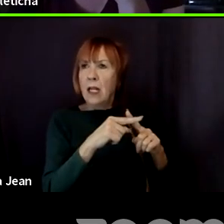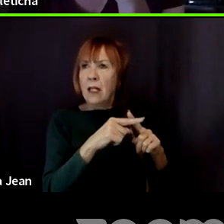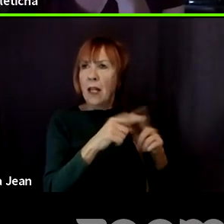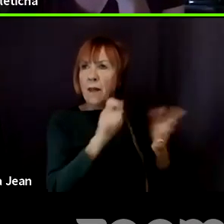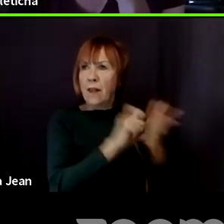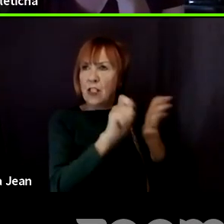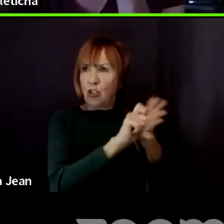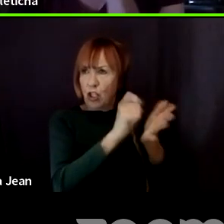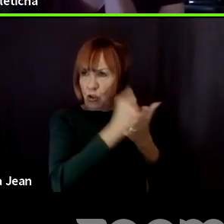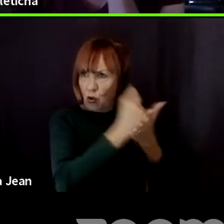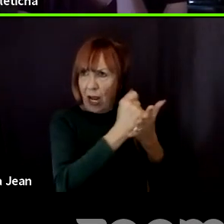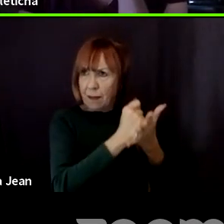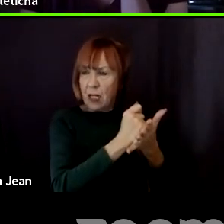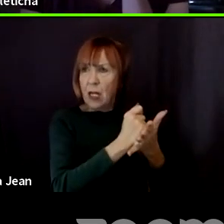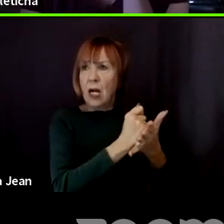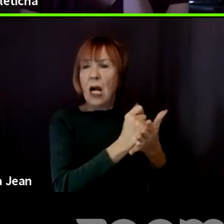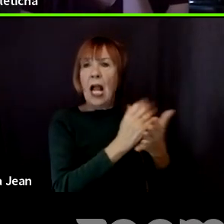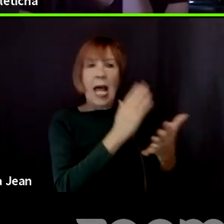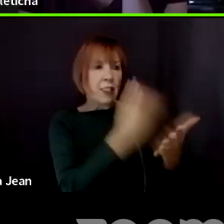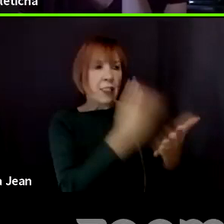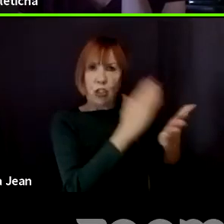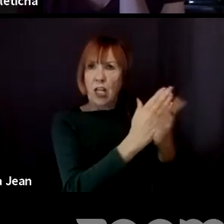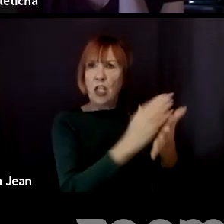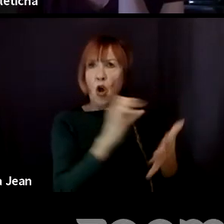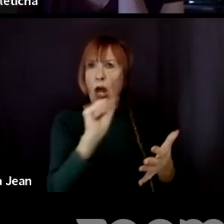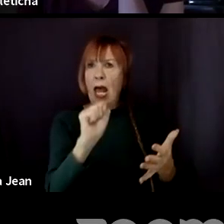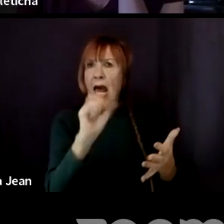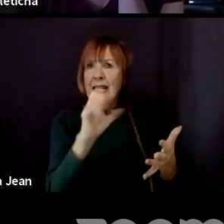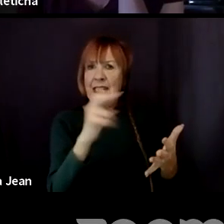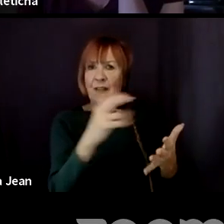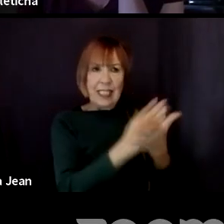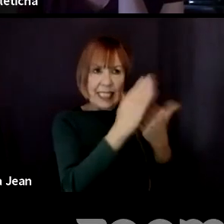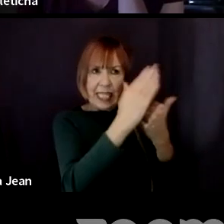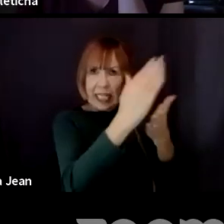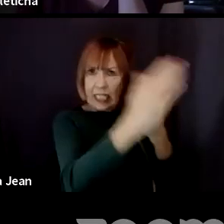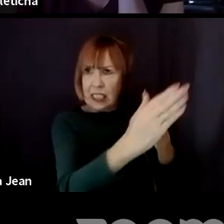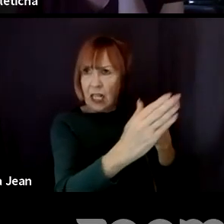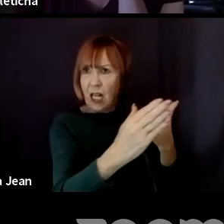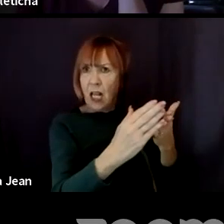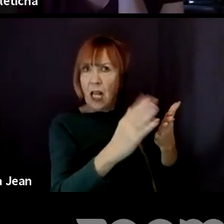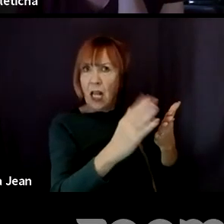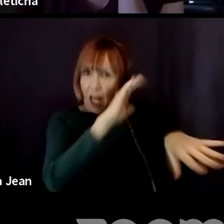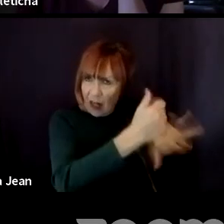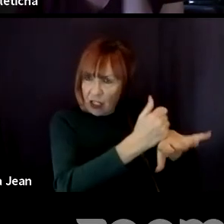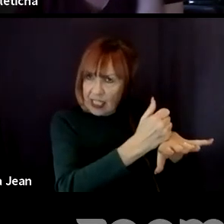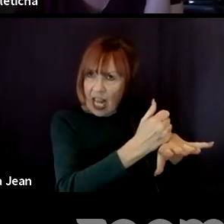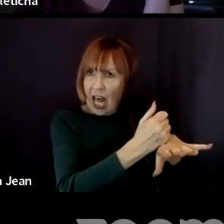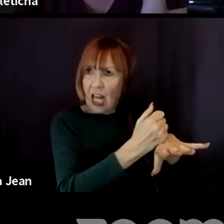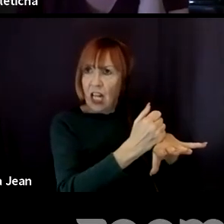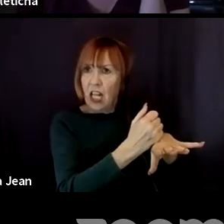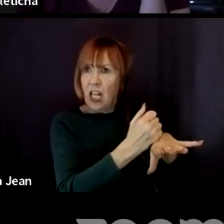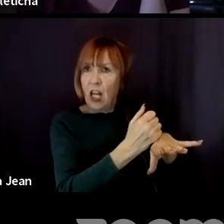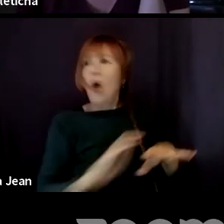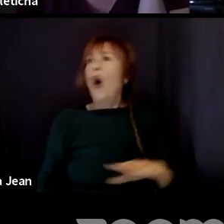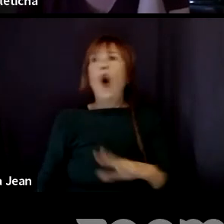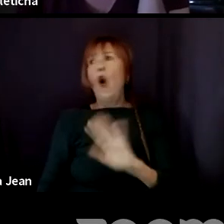A script there's a puzzle that could moved around, so yeah, let's go ahead and make it I mean, (mumbles).